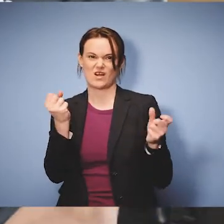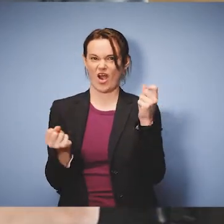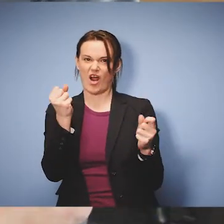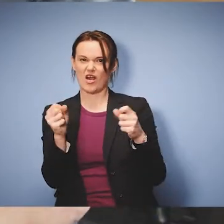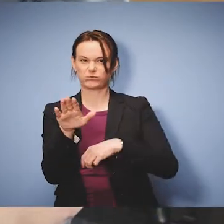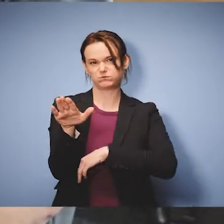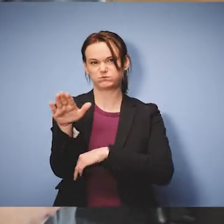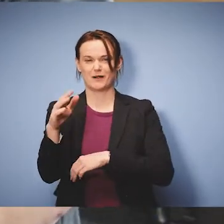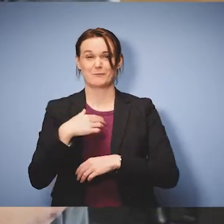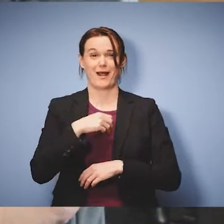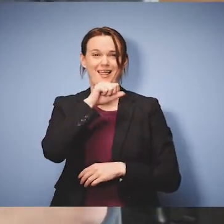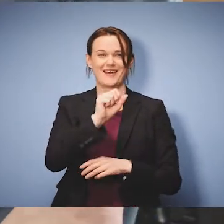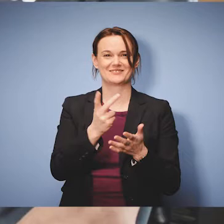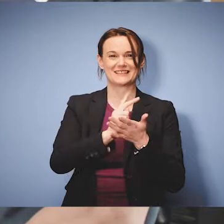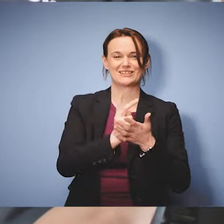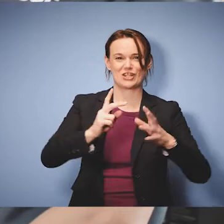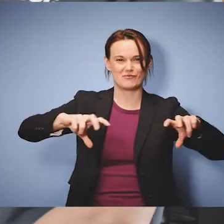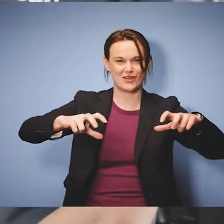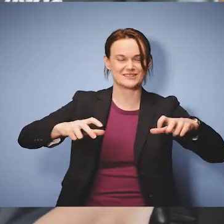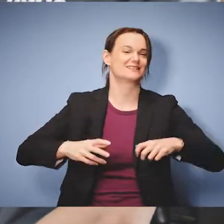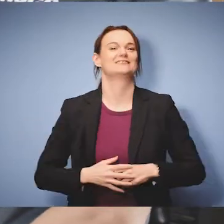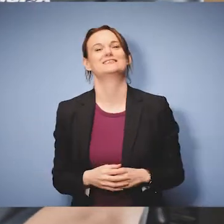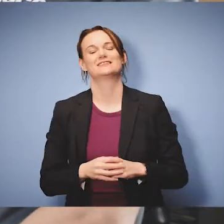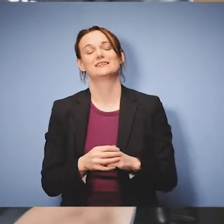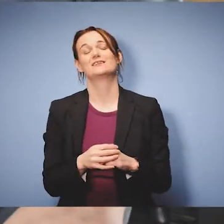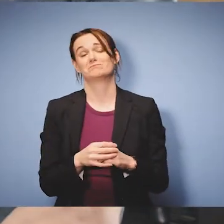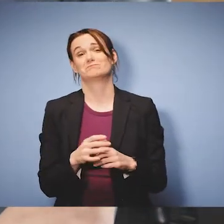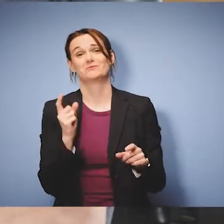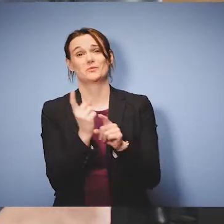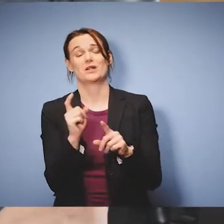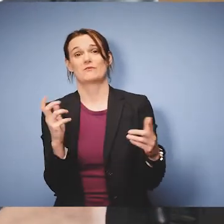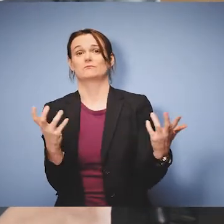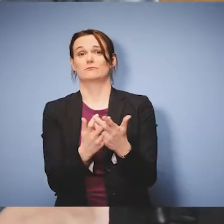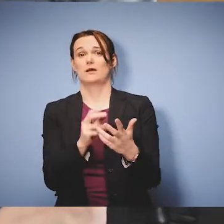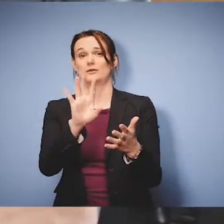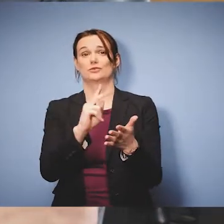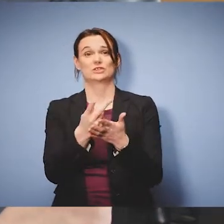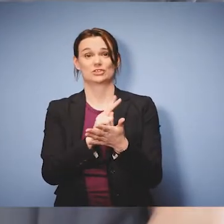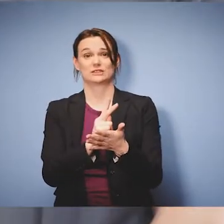And if we're gonna pick out a set of faucets it's important that we pick out the right faucet to the right sink that we have at our house.